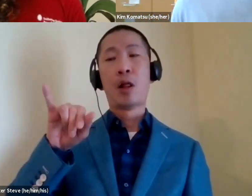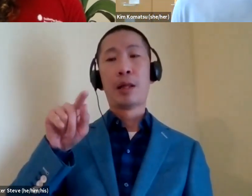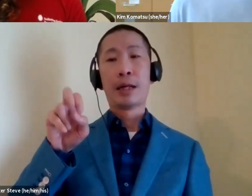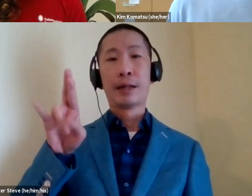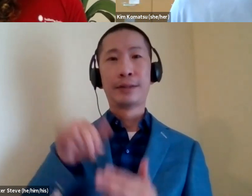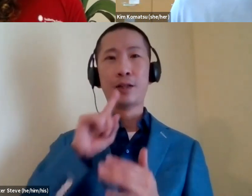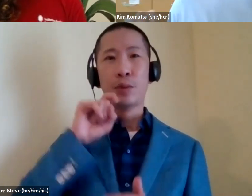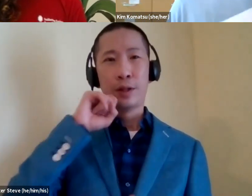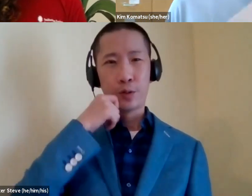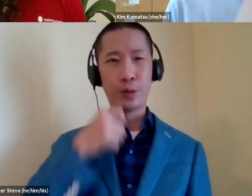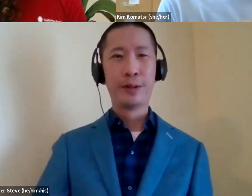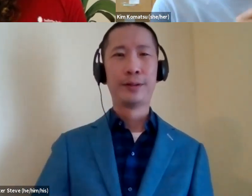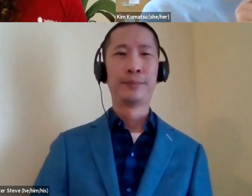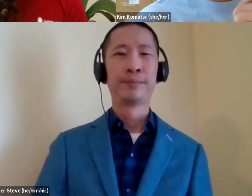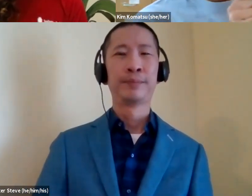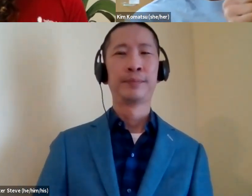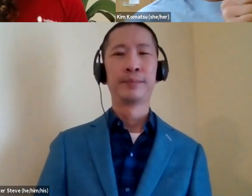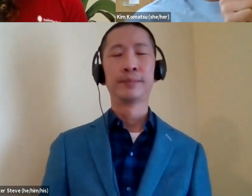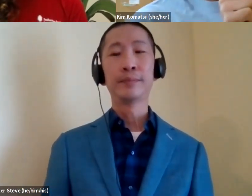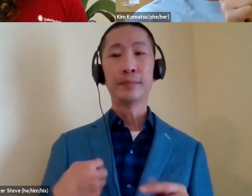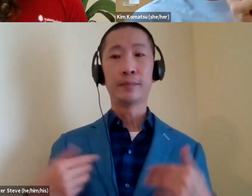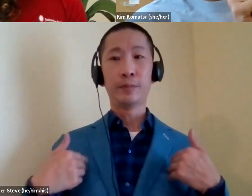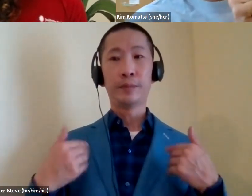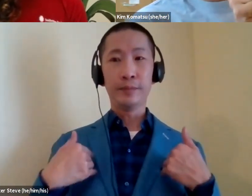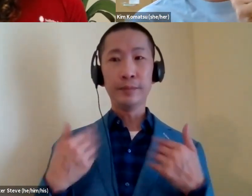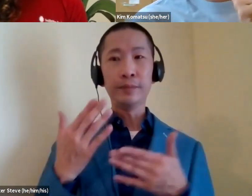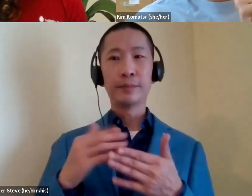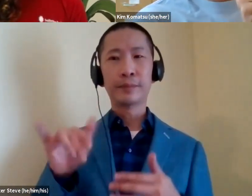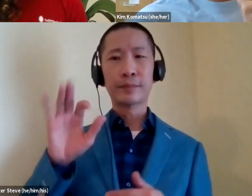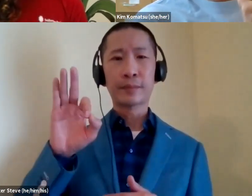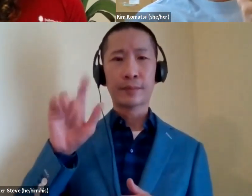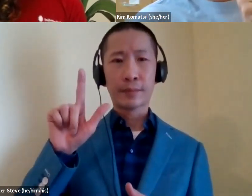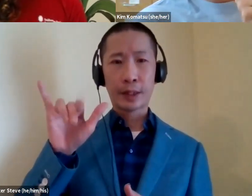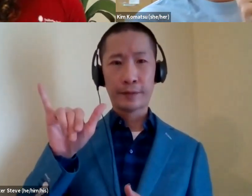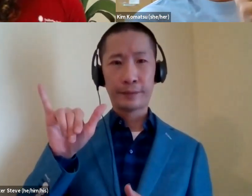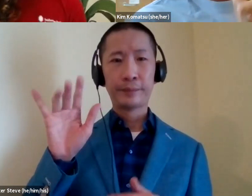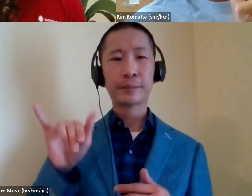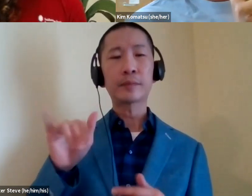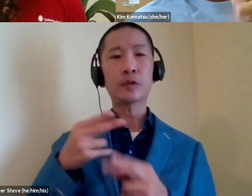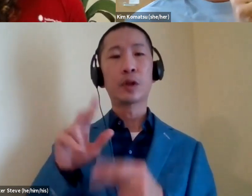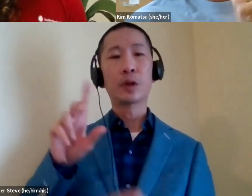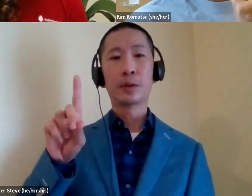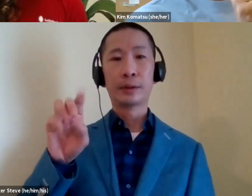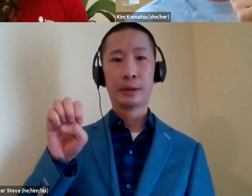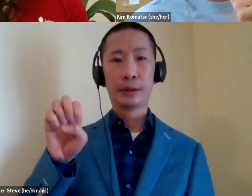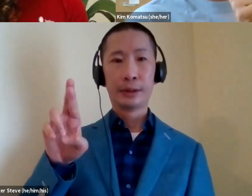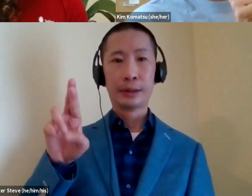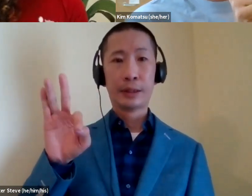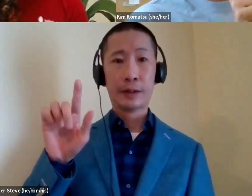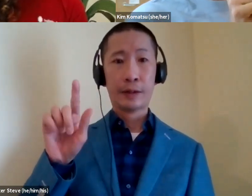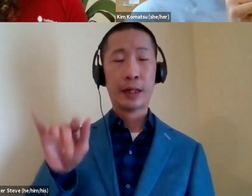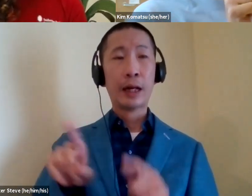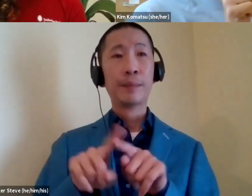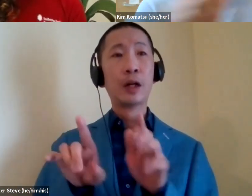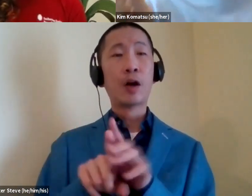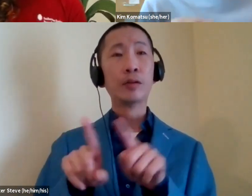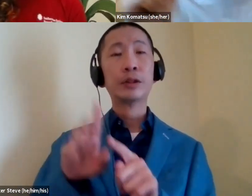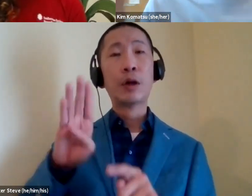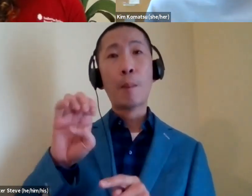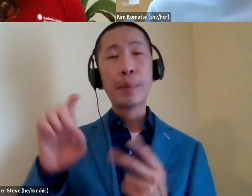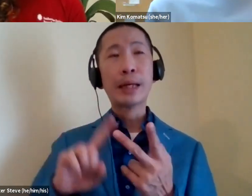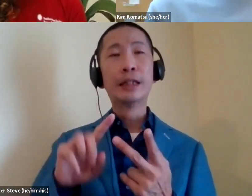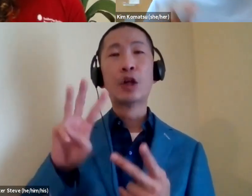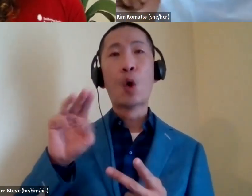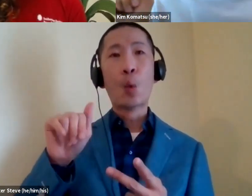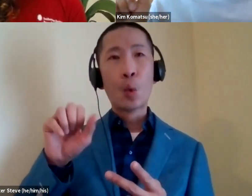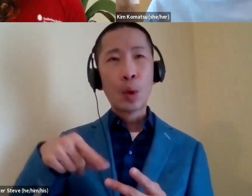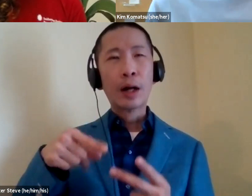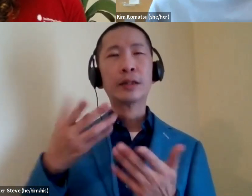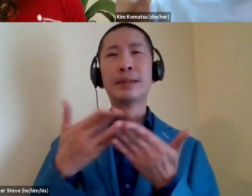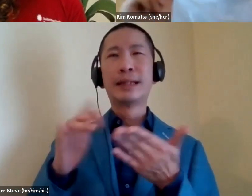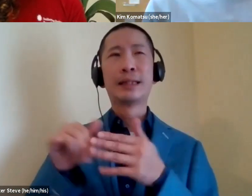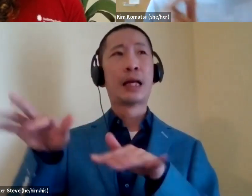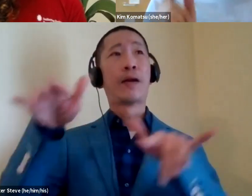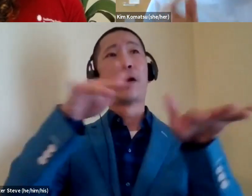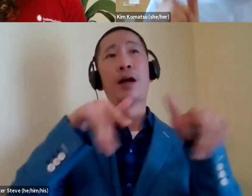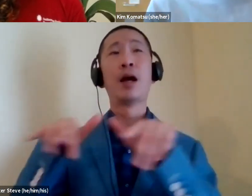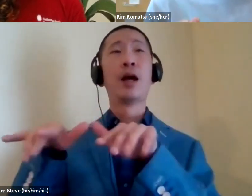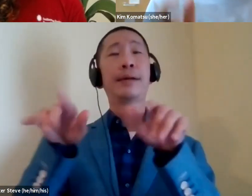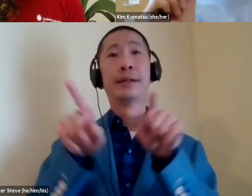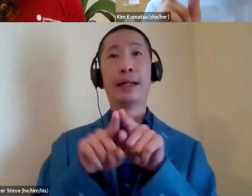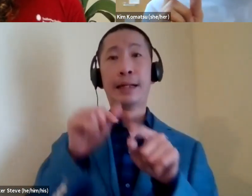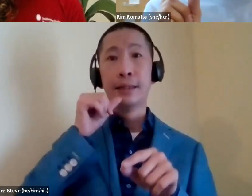Kim Komatsu (she/her): We also have lots of things like this fly here, this is a deer fly but also bees and wasps little things that fly around as adults that again as larvae when they're